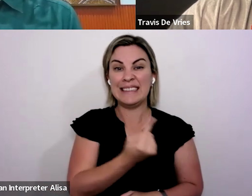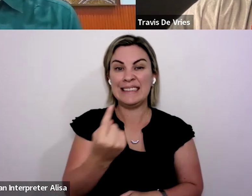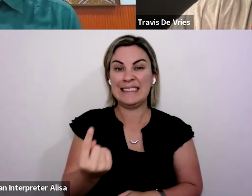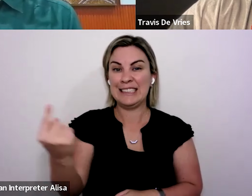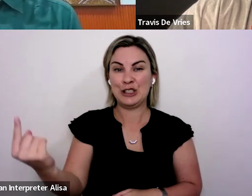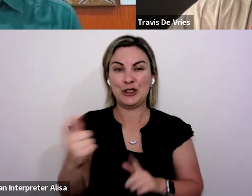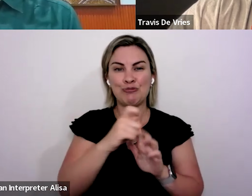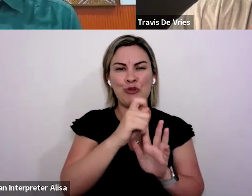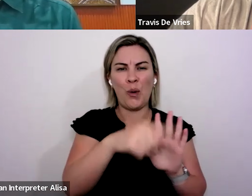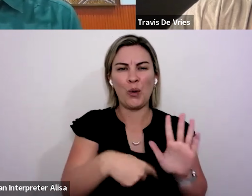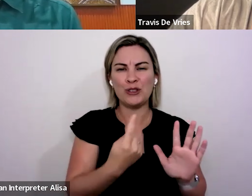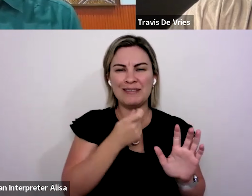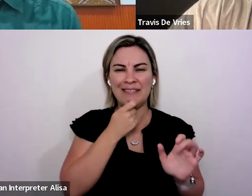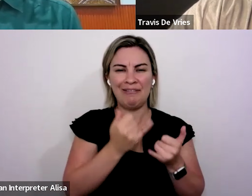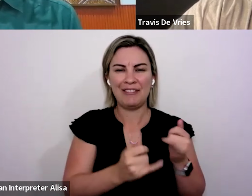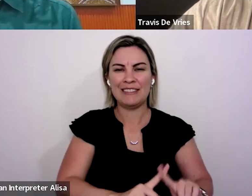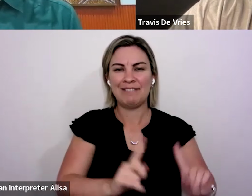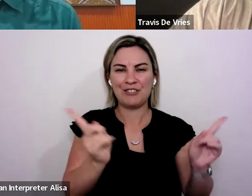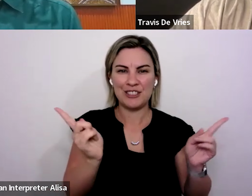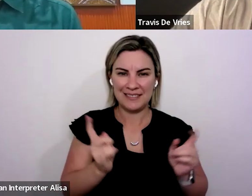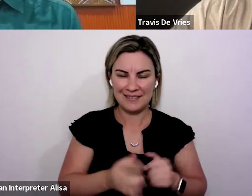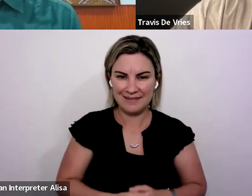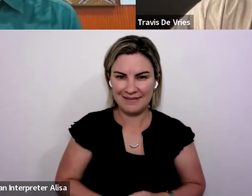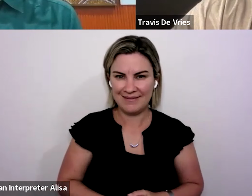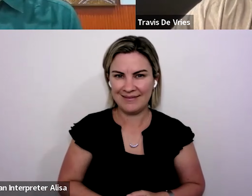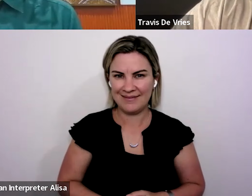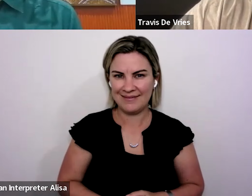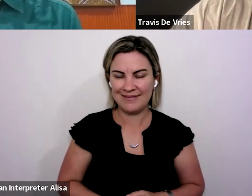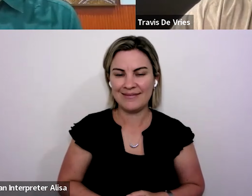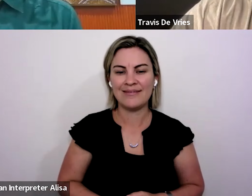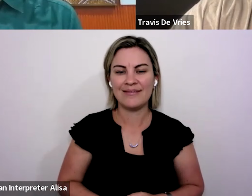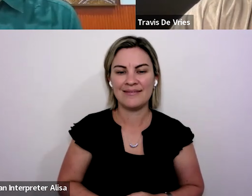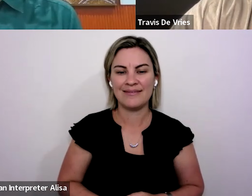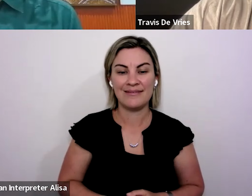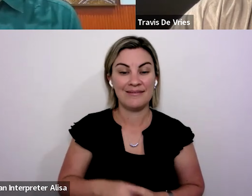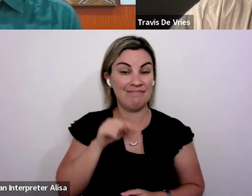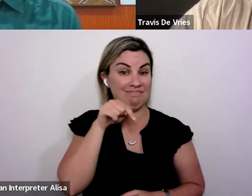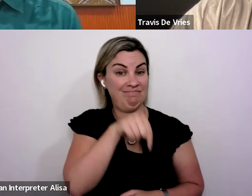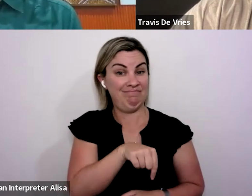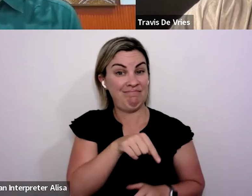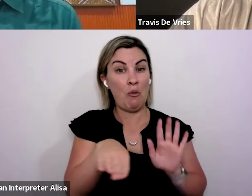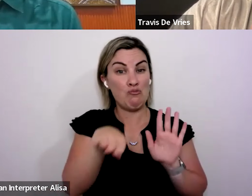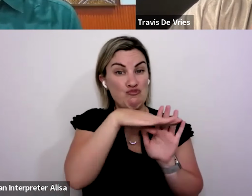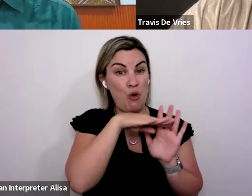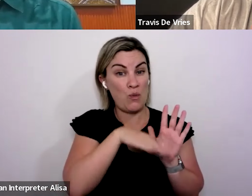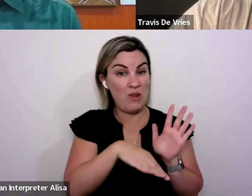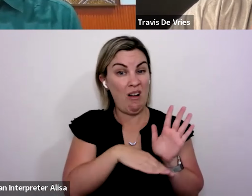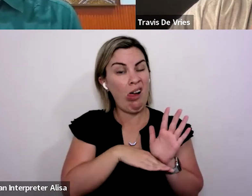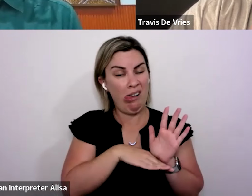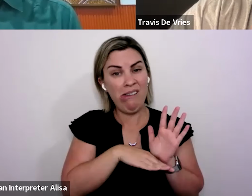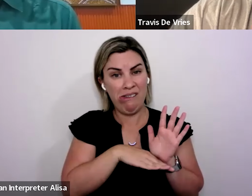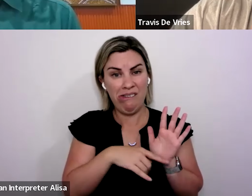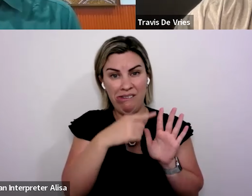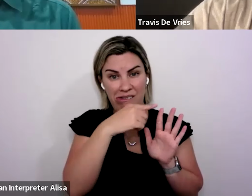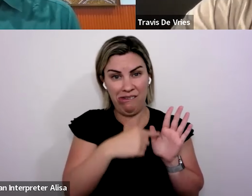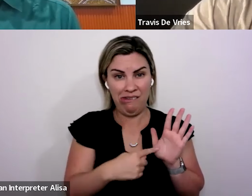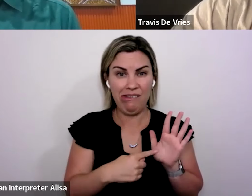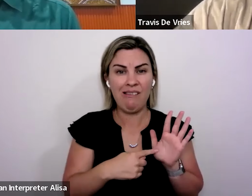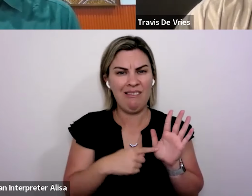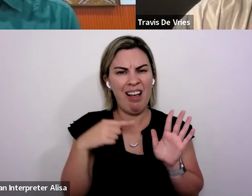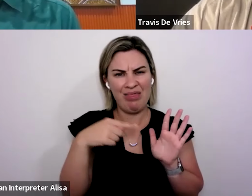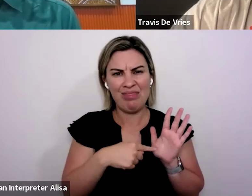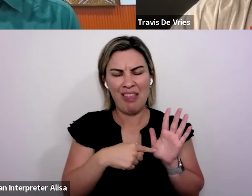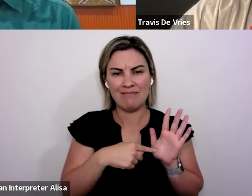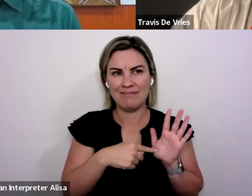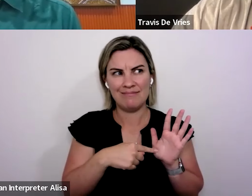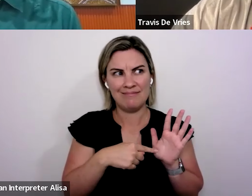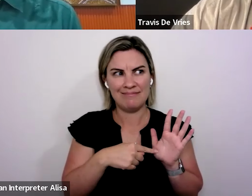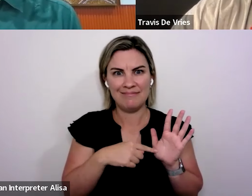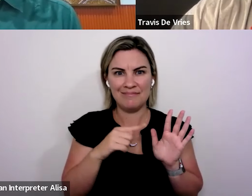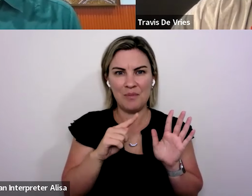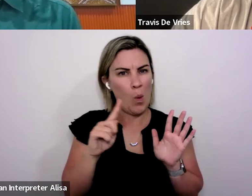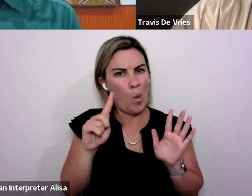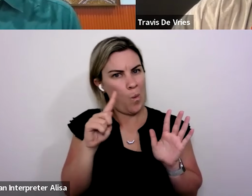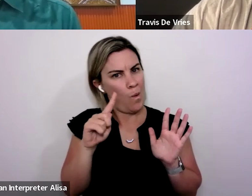And these protocols are a bard for working on